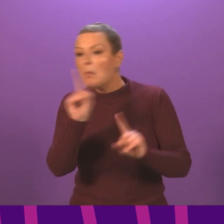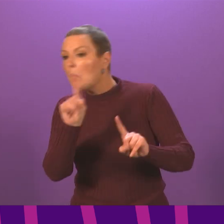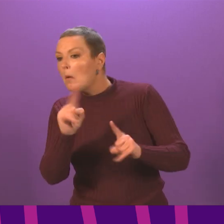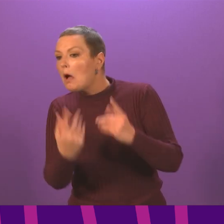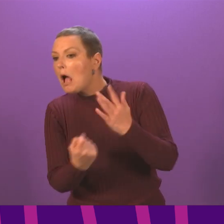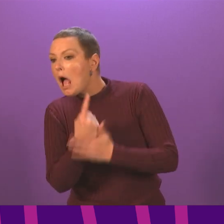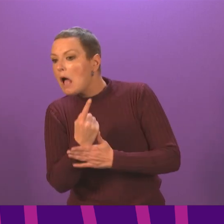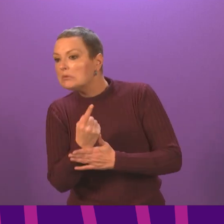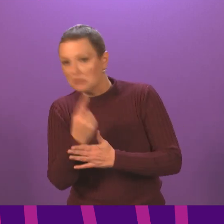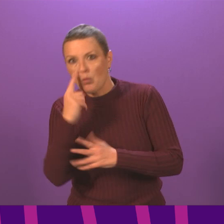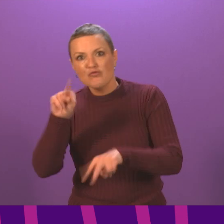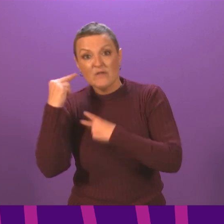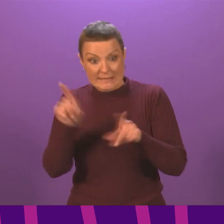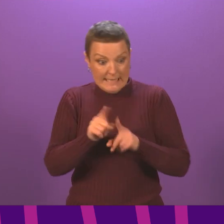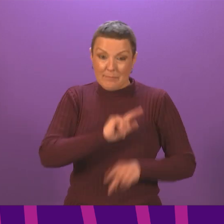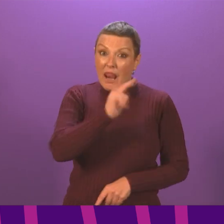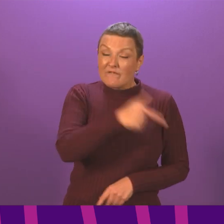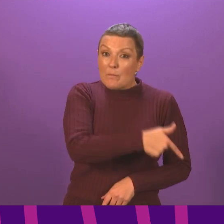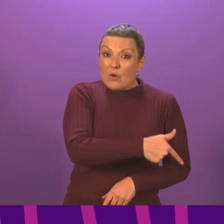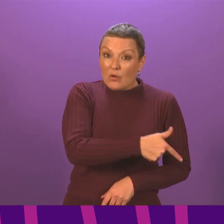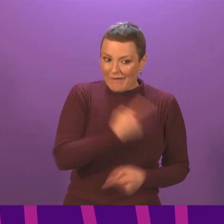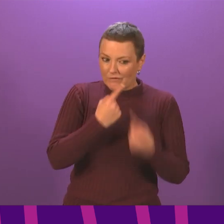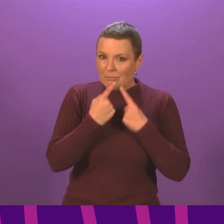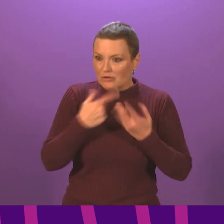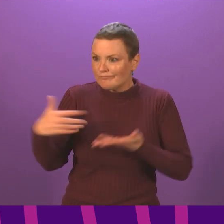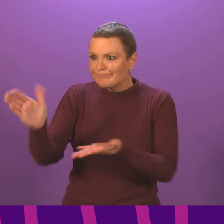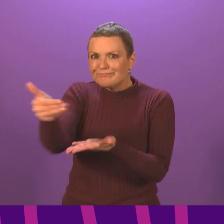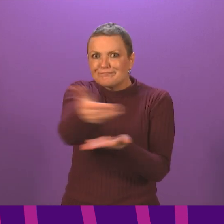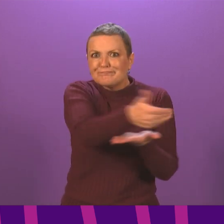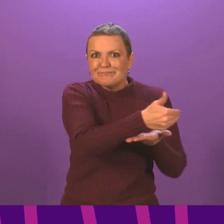as will what eventually comes through to us from Liverpool. All of that will help us to